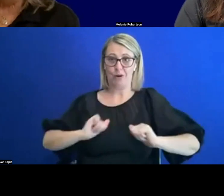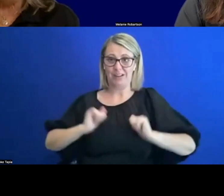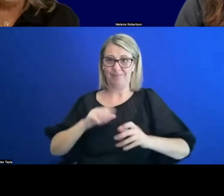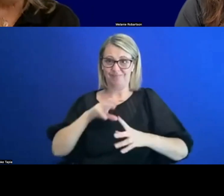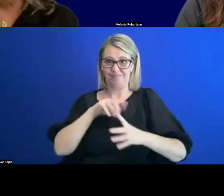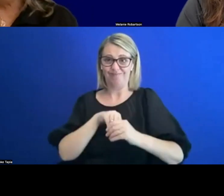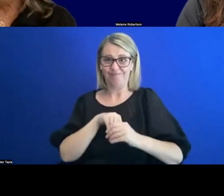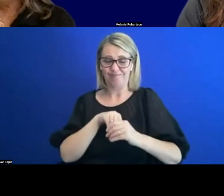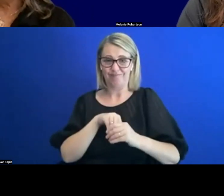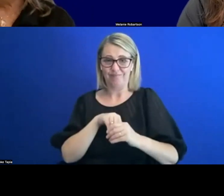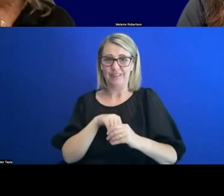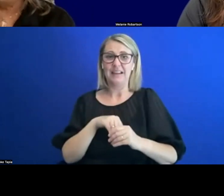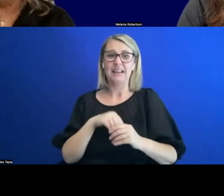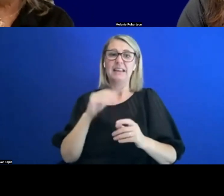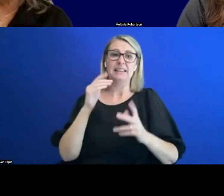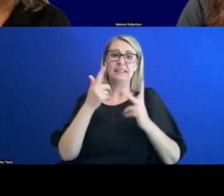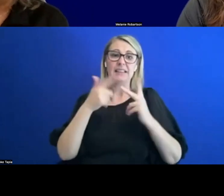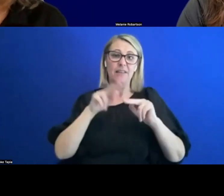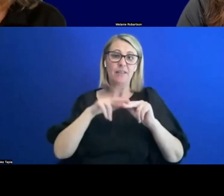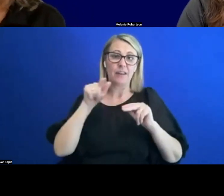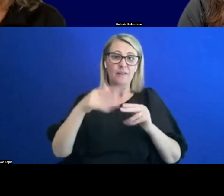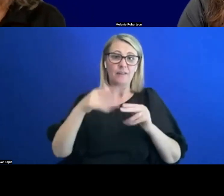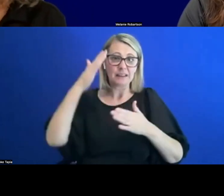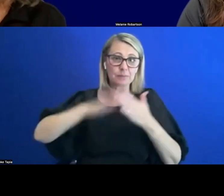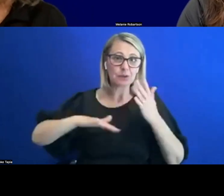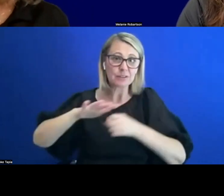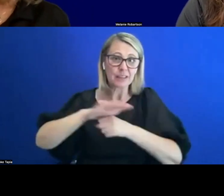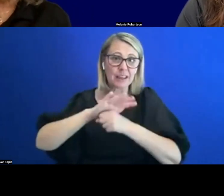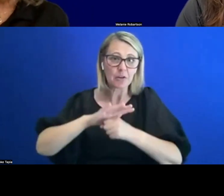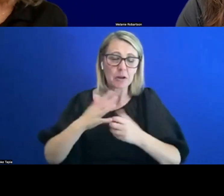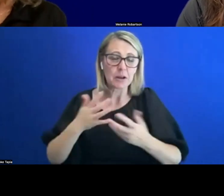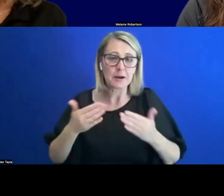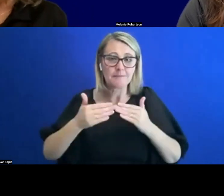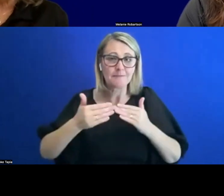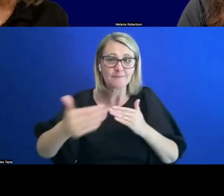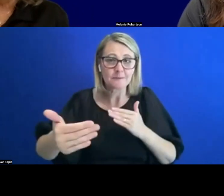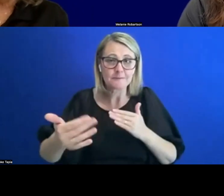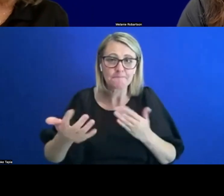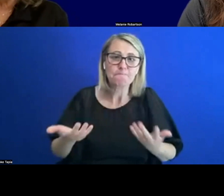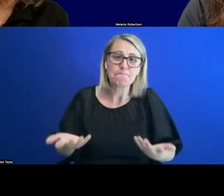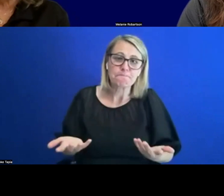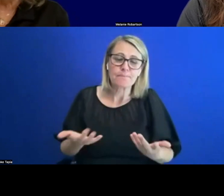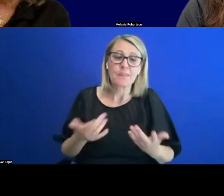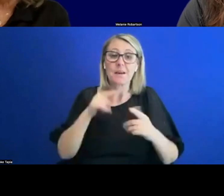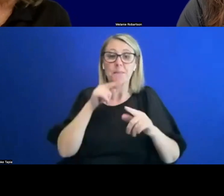they've gone on to have experience in that area the majority will have experience, but they will